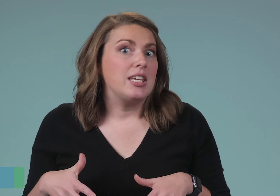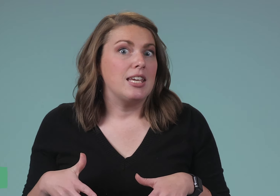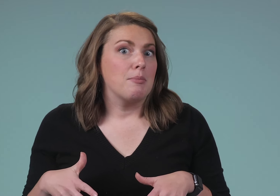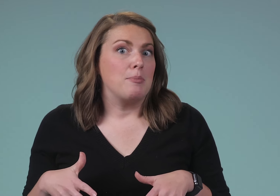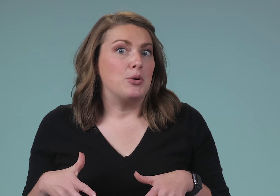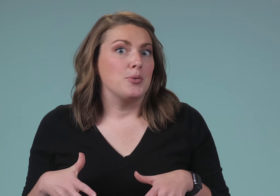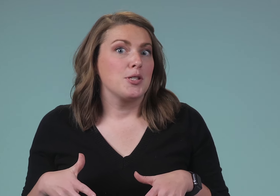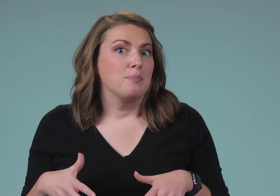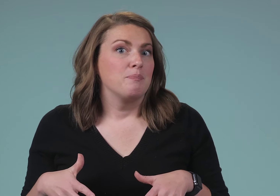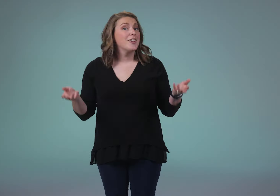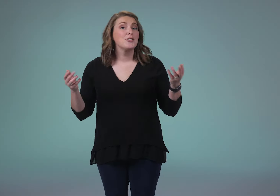it might mean I'm shaking in my boots.